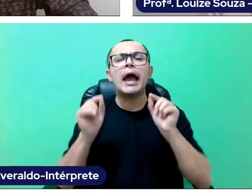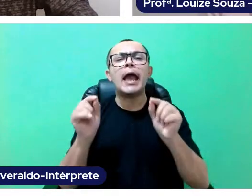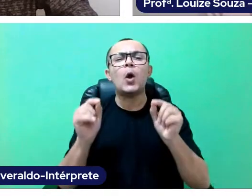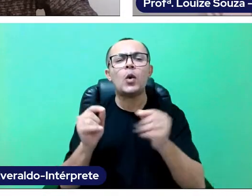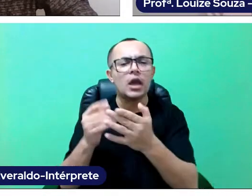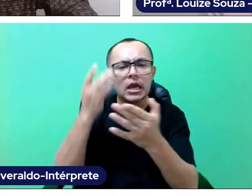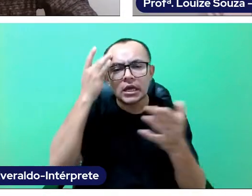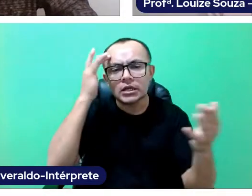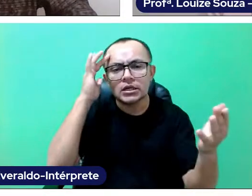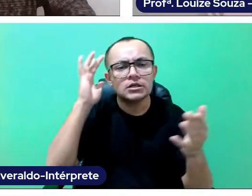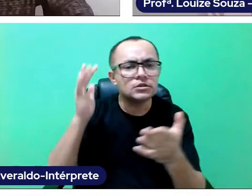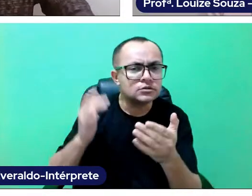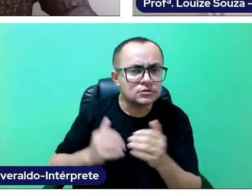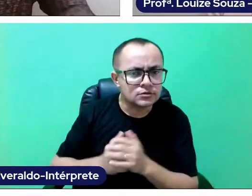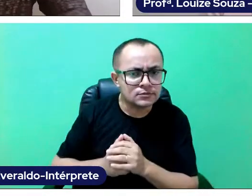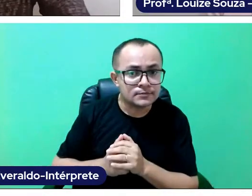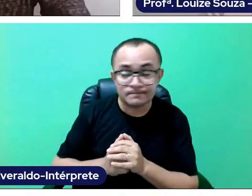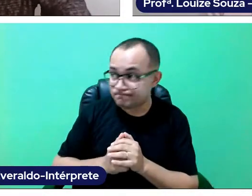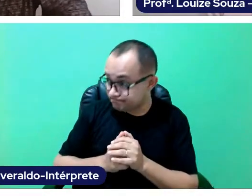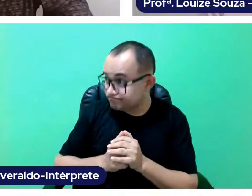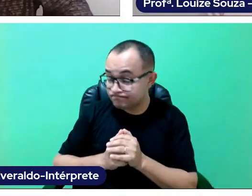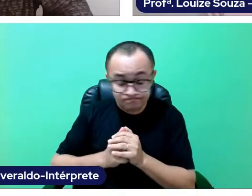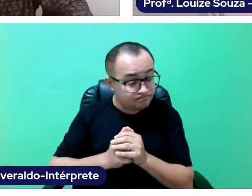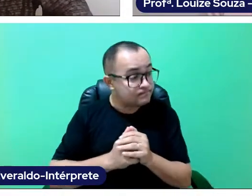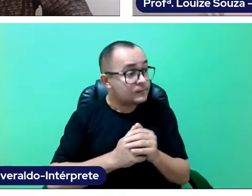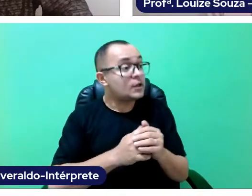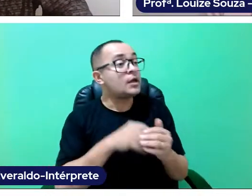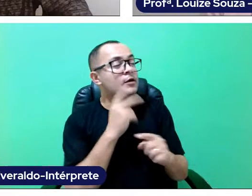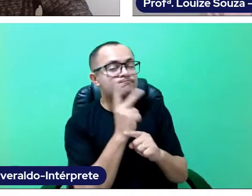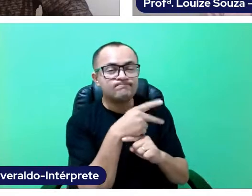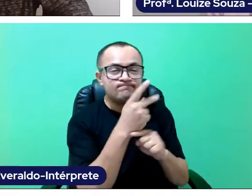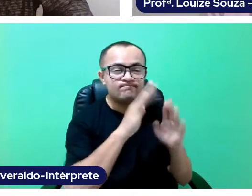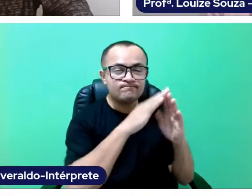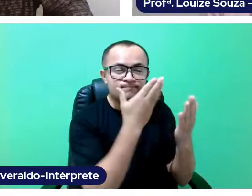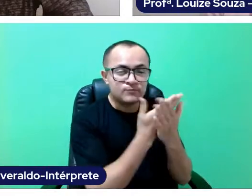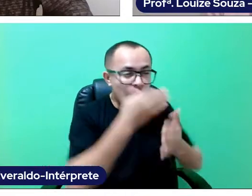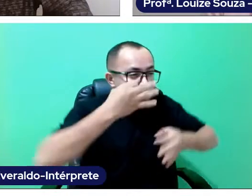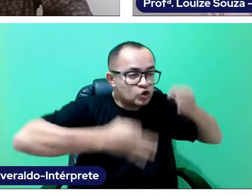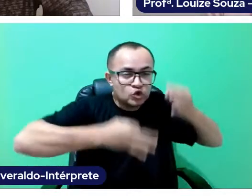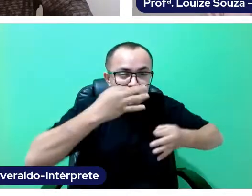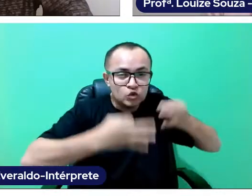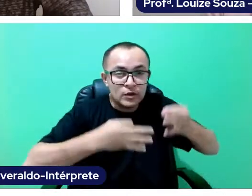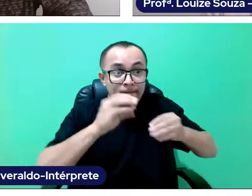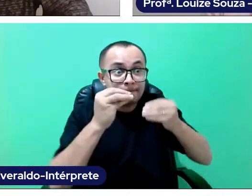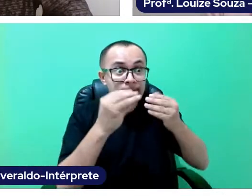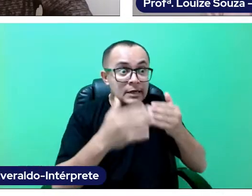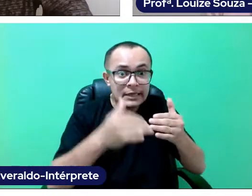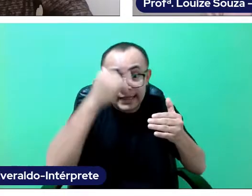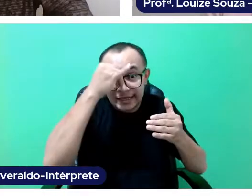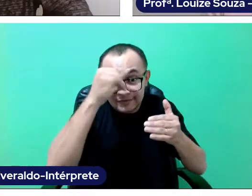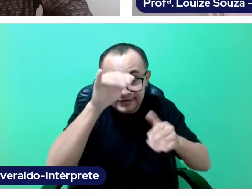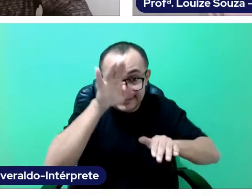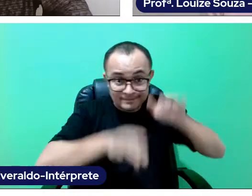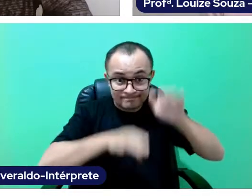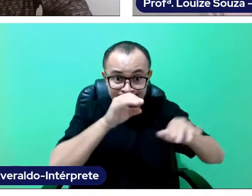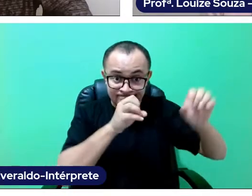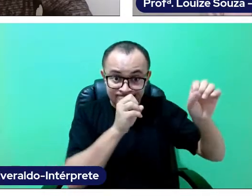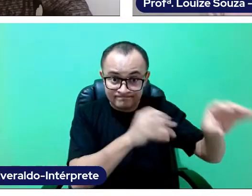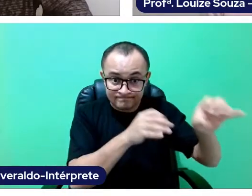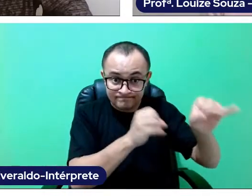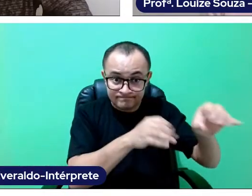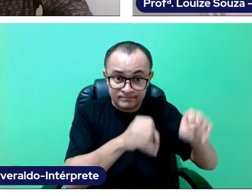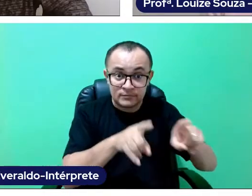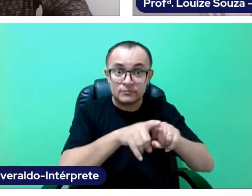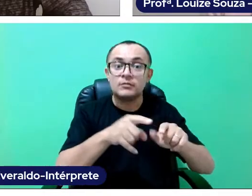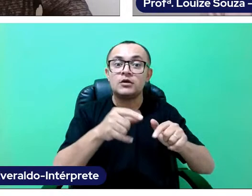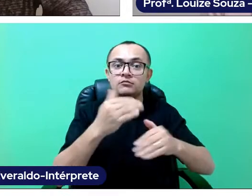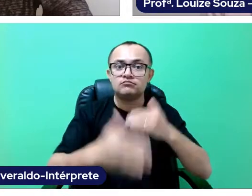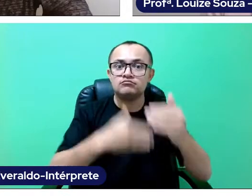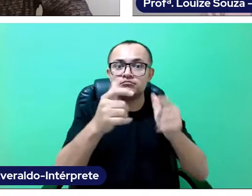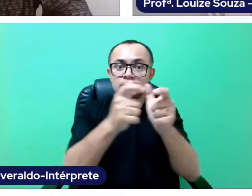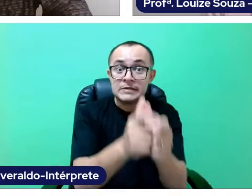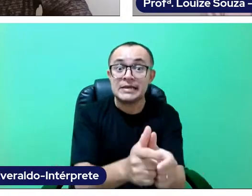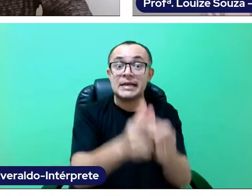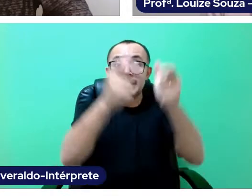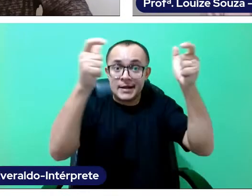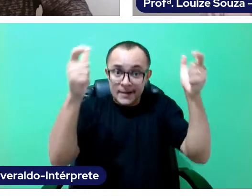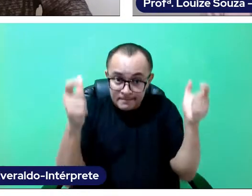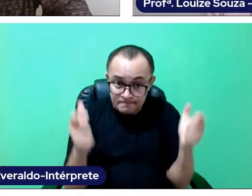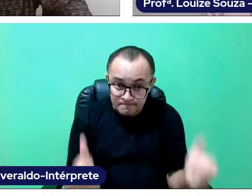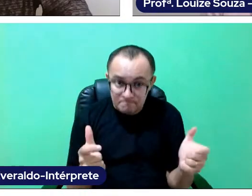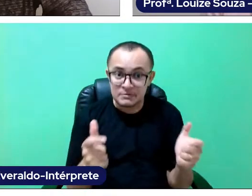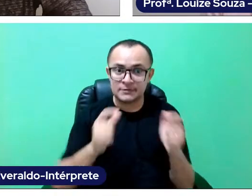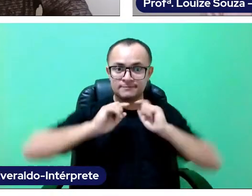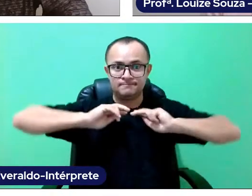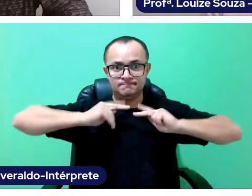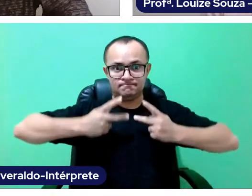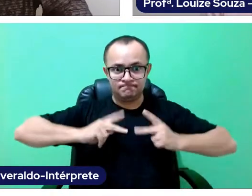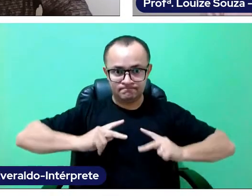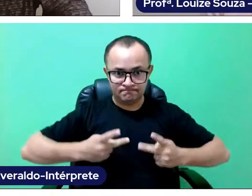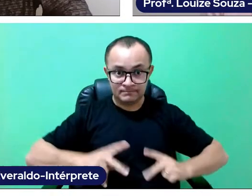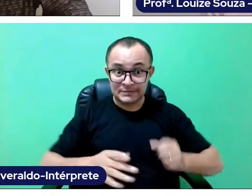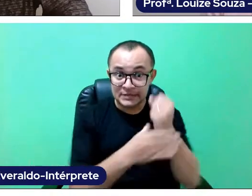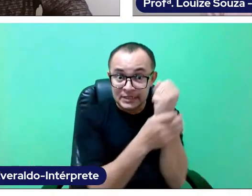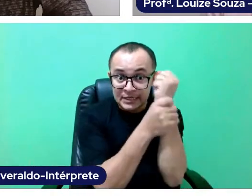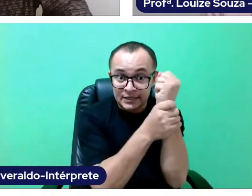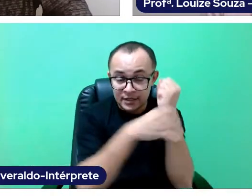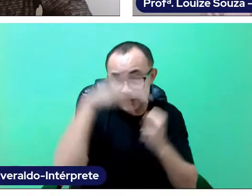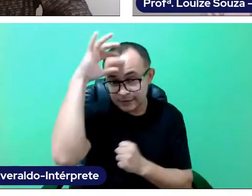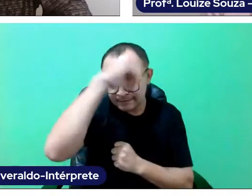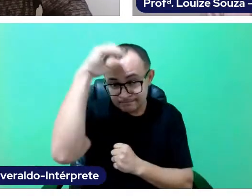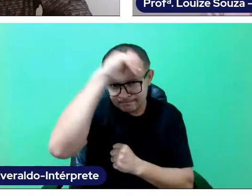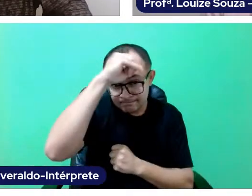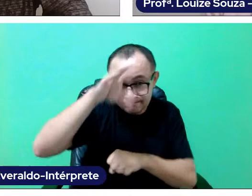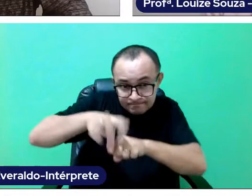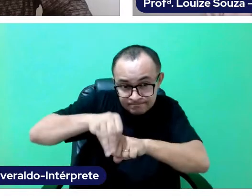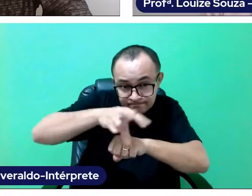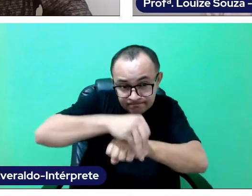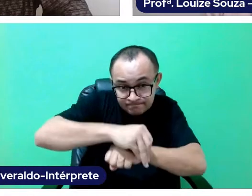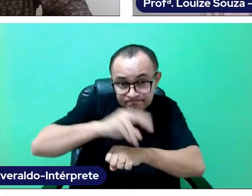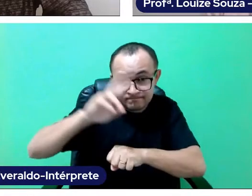The search for a fair educational system, that may offer real conditions for us to surpass educational inequality, promoting and extending human development and ensuring the learning of historically systematized contents